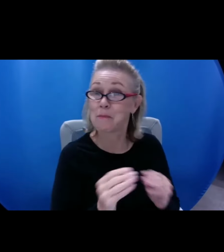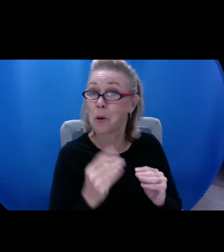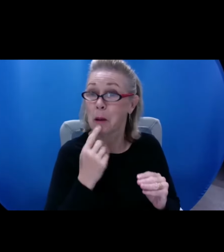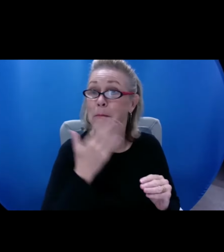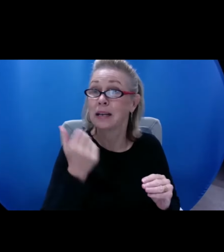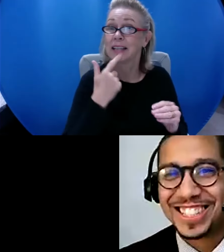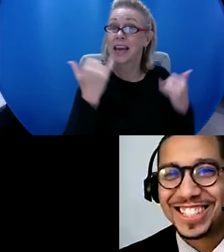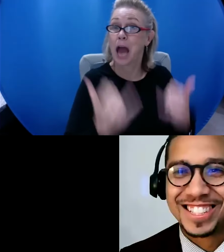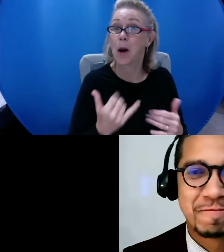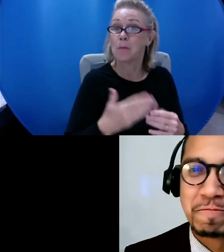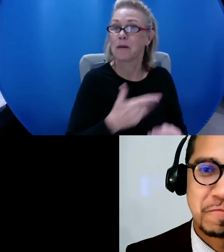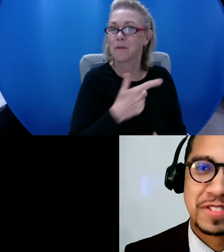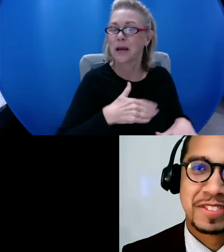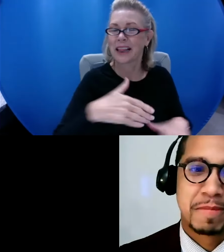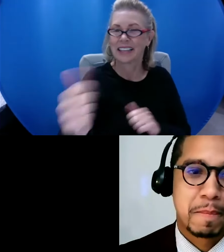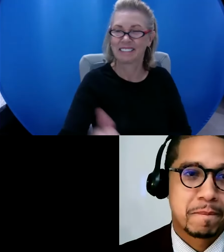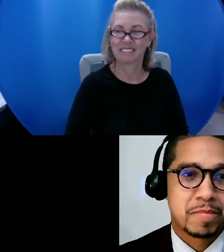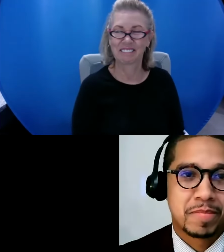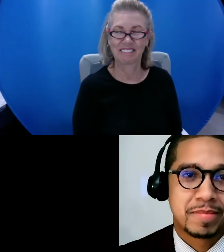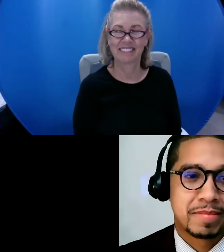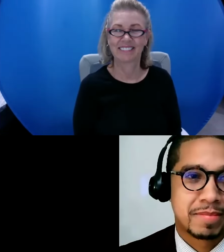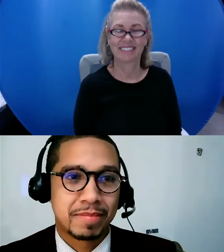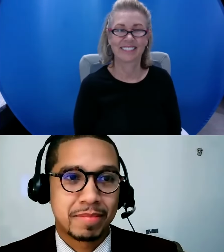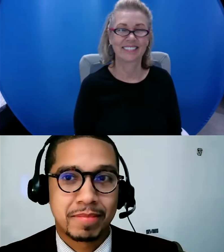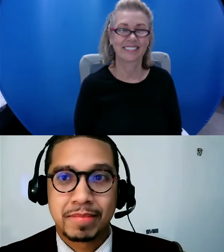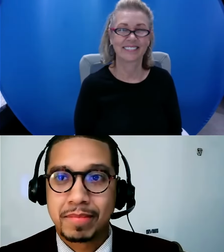Now, now. Anyone else?